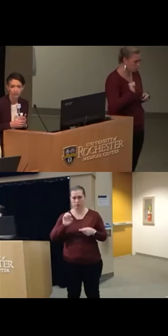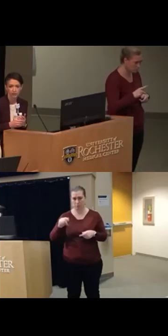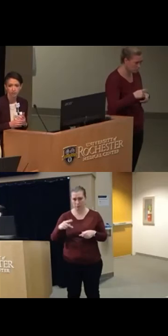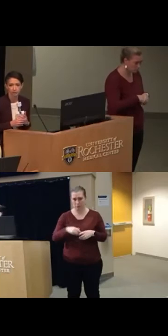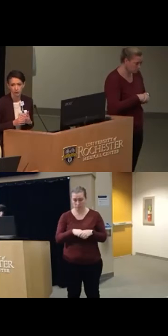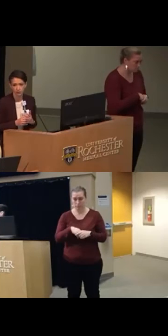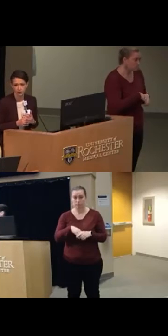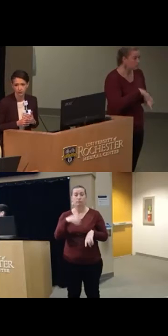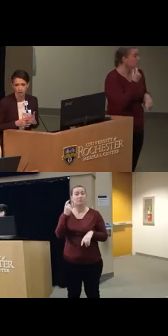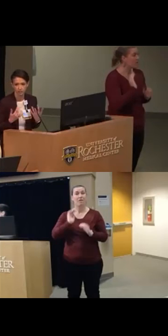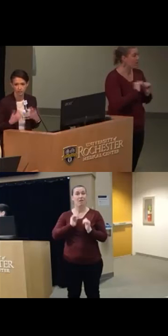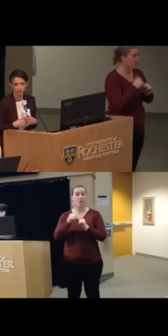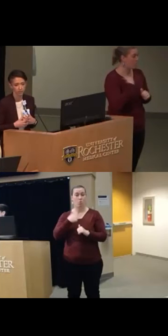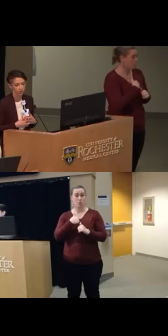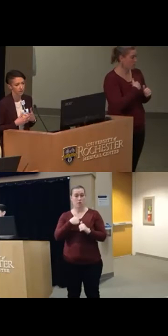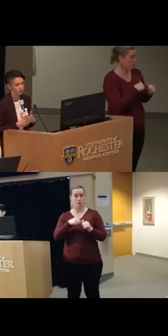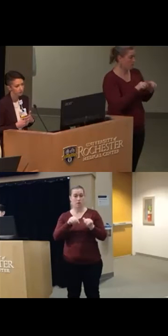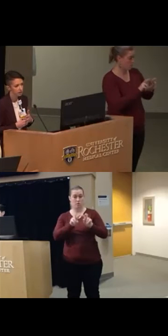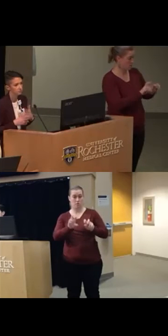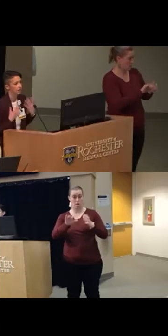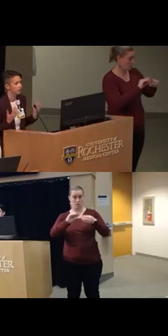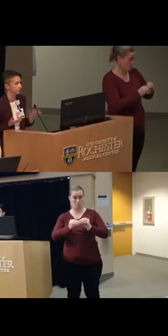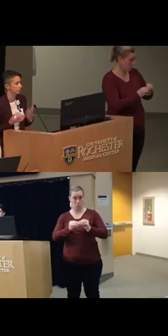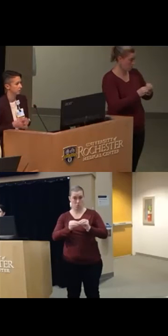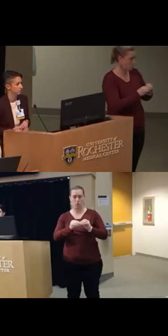is a couple different ways it gives us information about our program and it gives us information